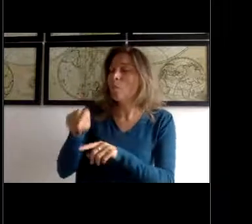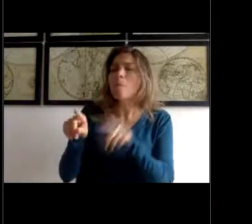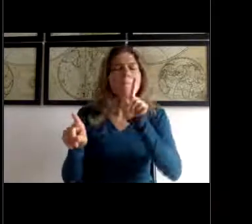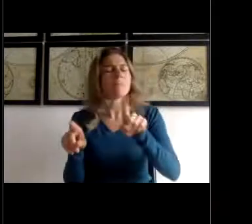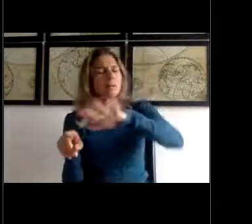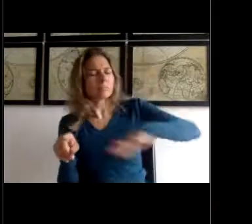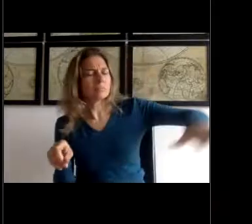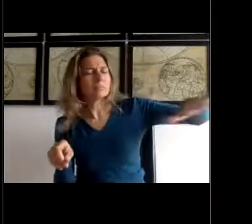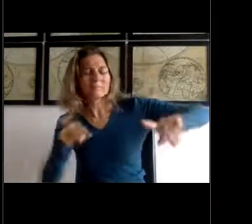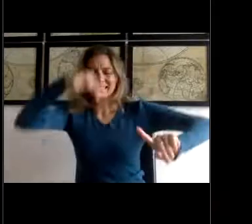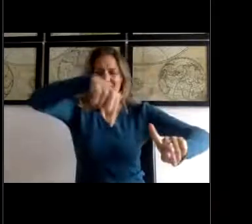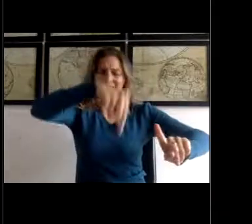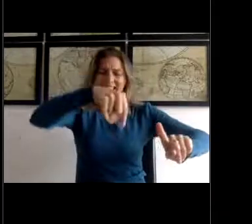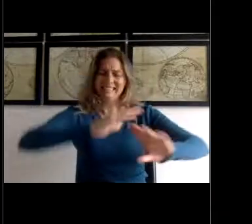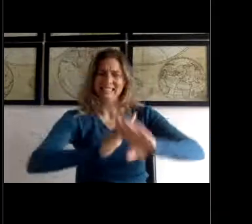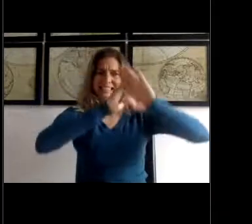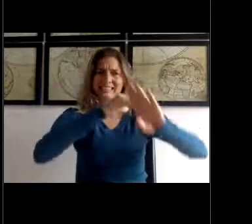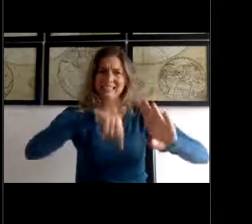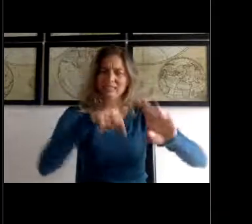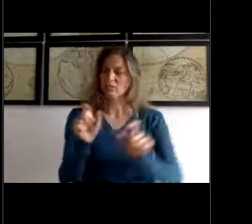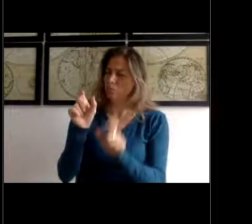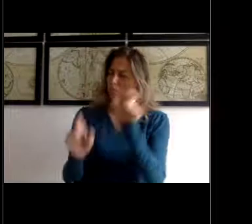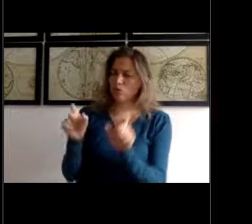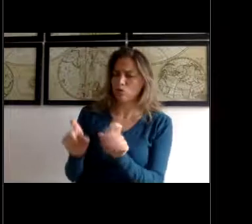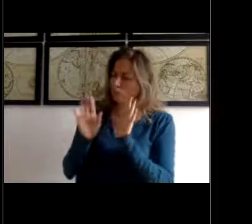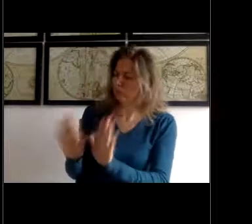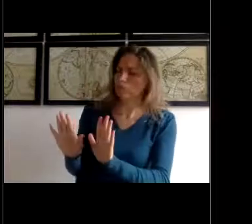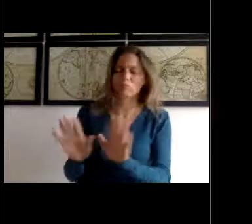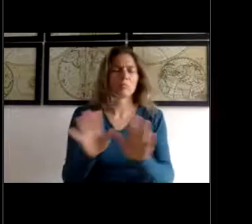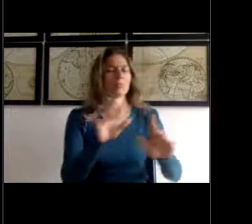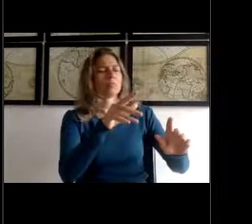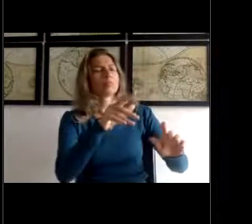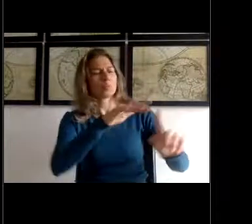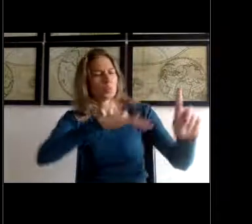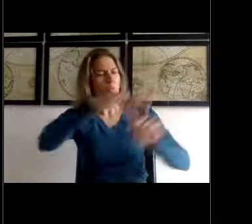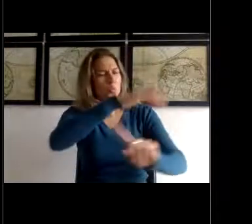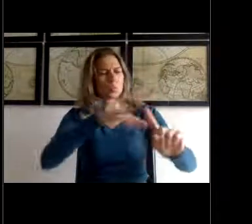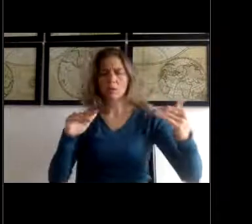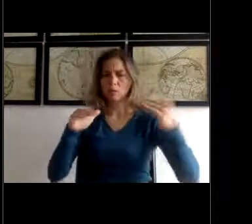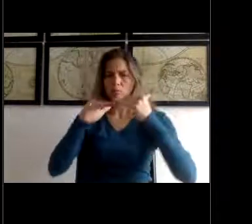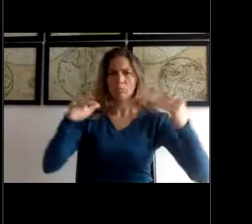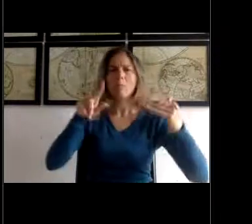that hinder full and effective participation in society on an equal basis with others.